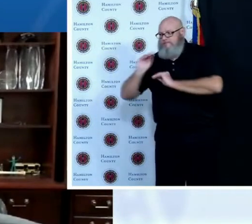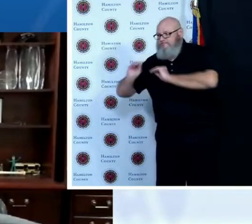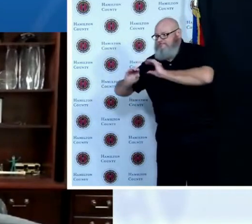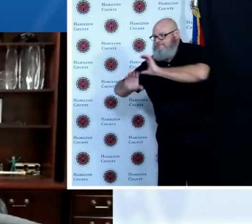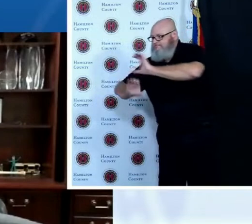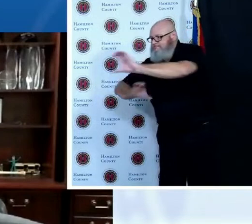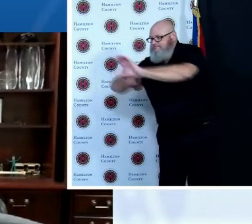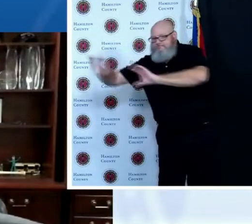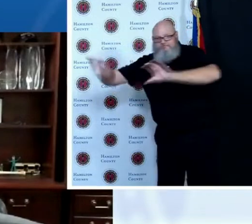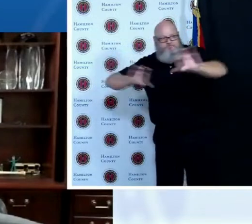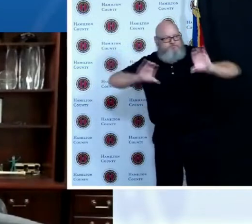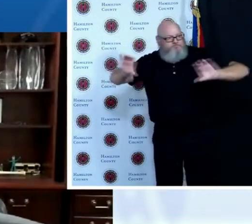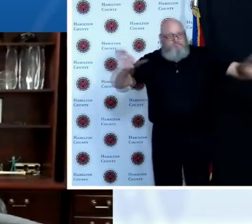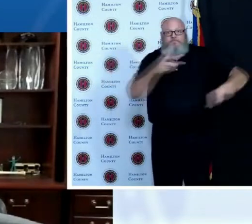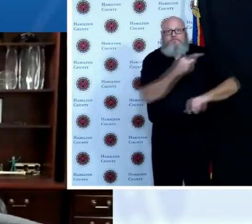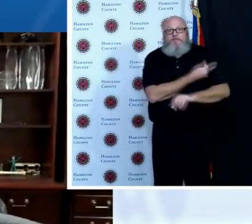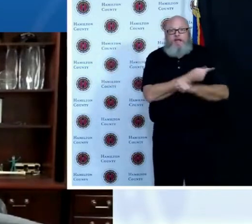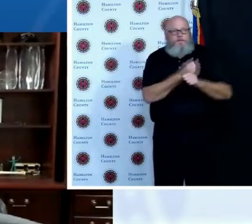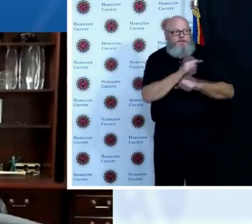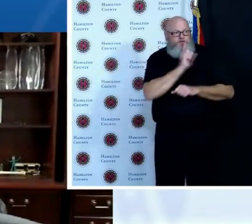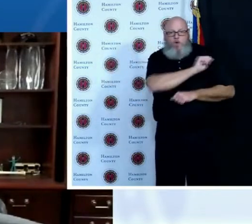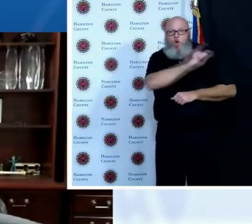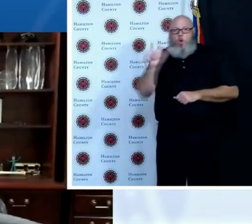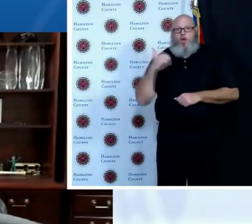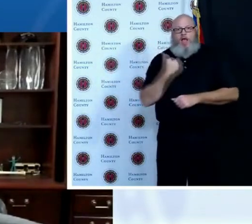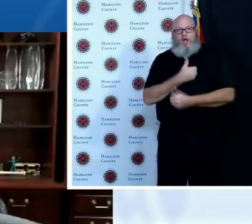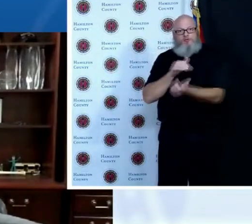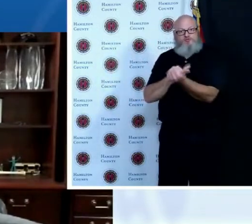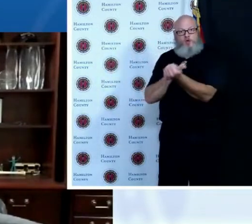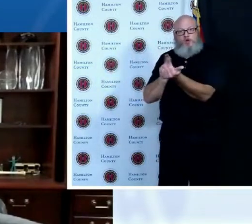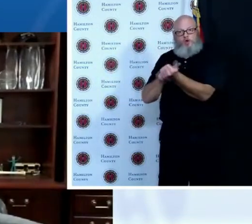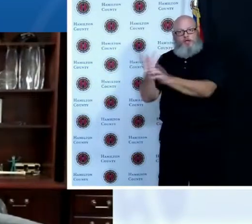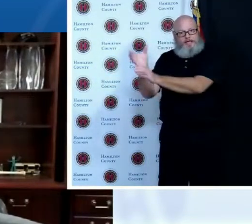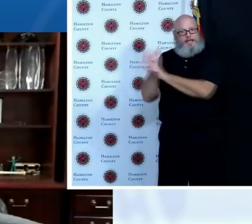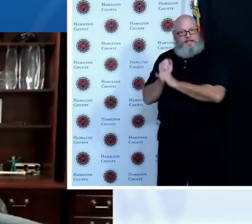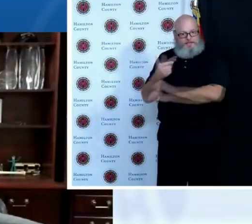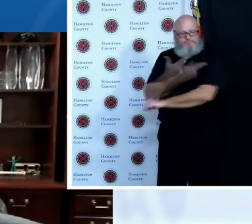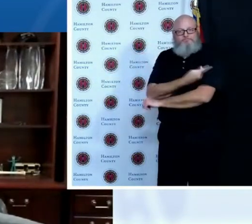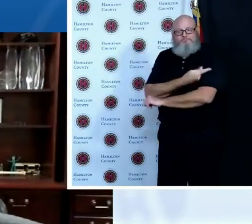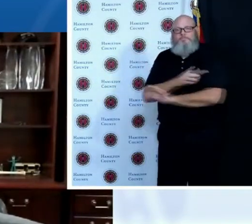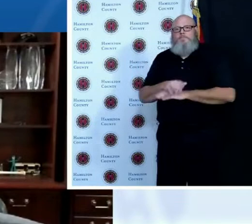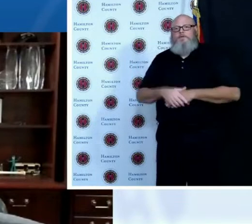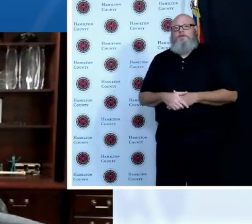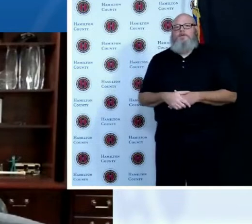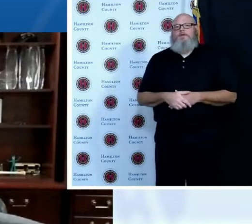right now is just the availability of the of the vaccine of the product of the vaccine itself